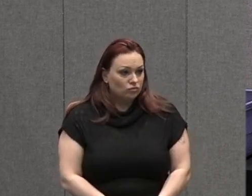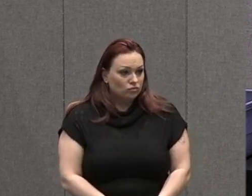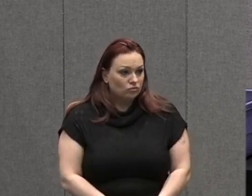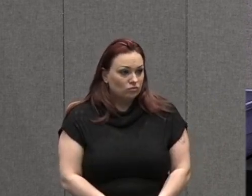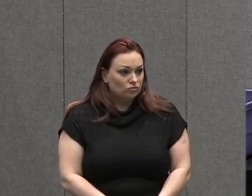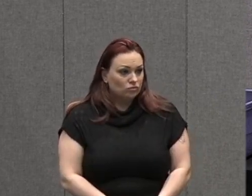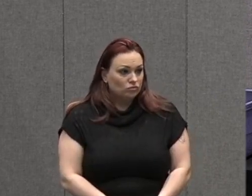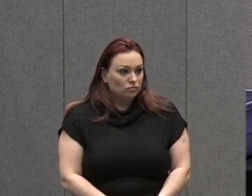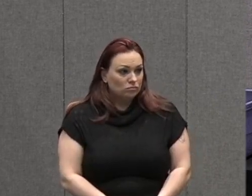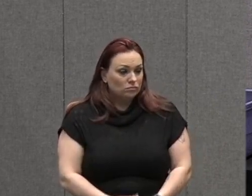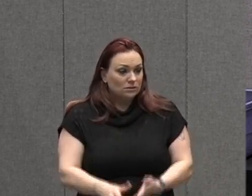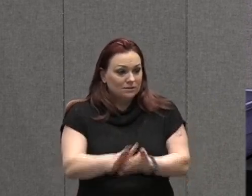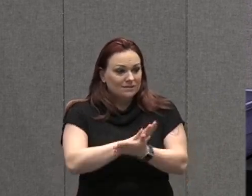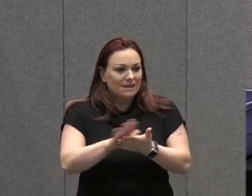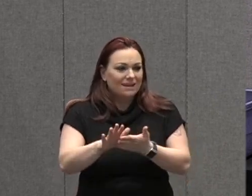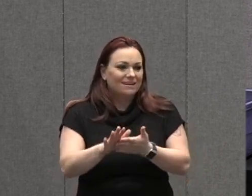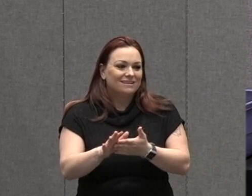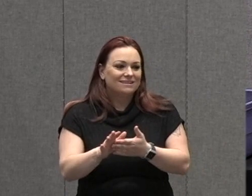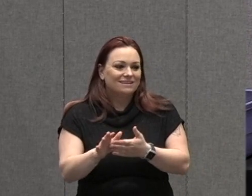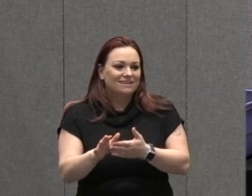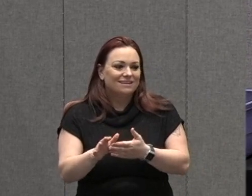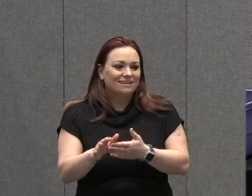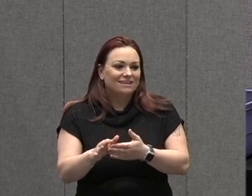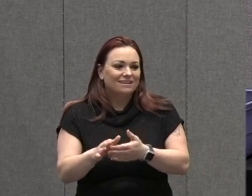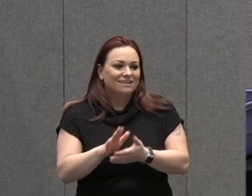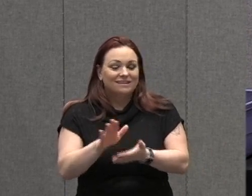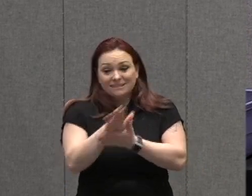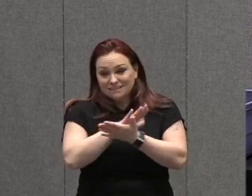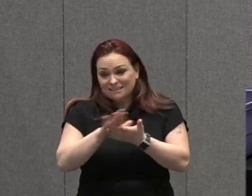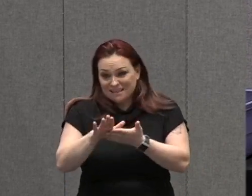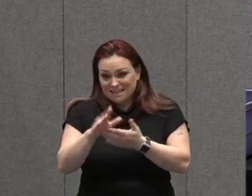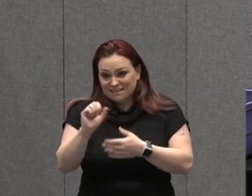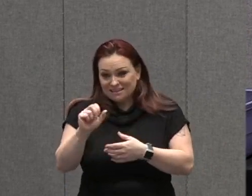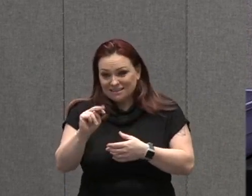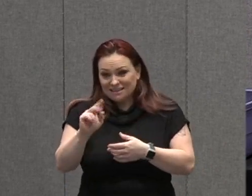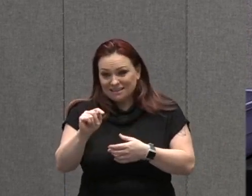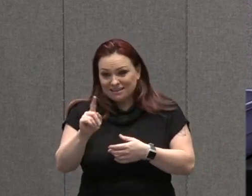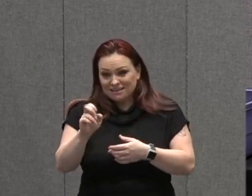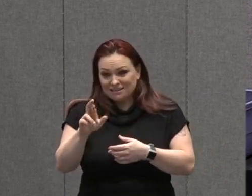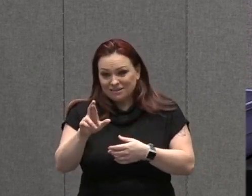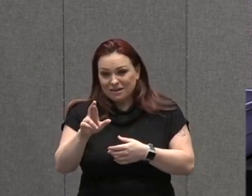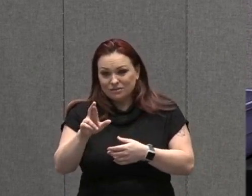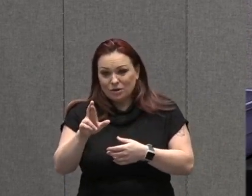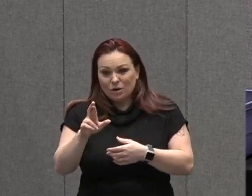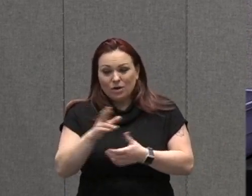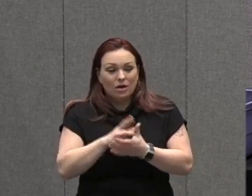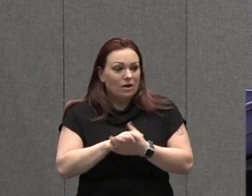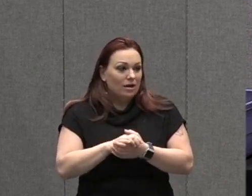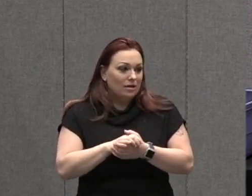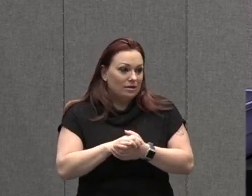Oh sanitizer! Oh sanitizer, sanitizer. San-it-i-zer. Oh my gosh. That's four!